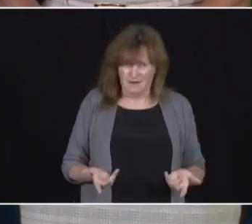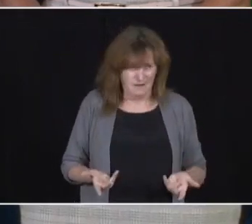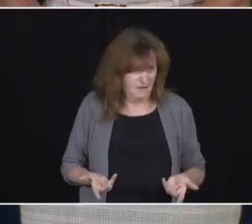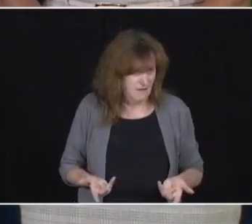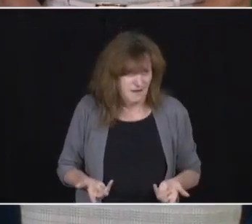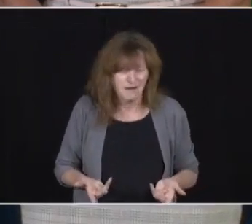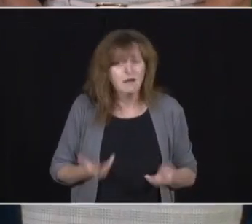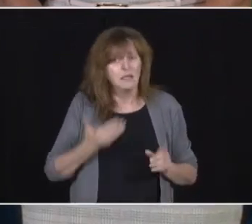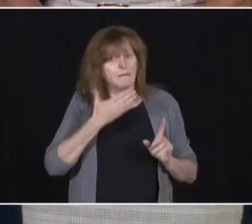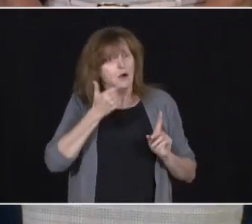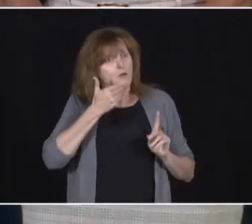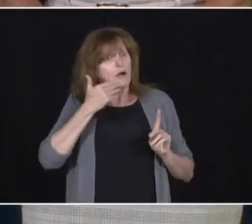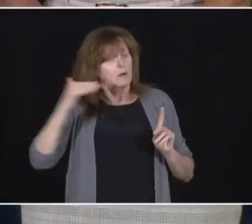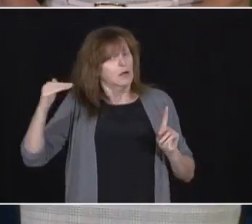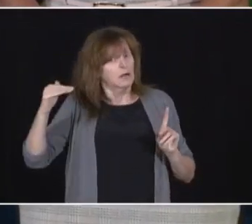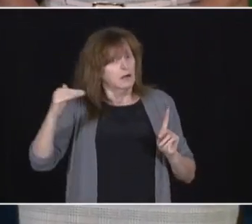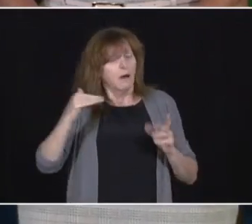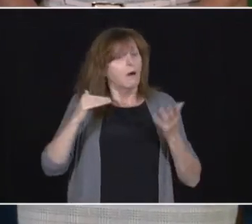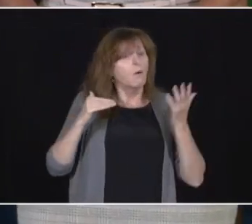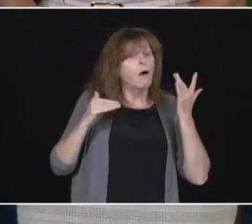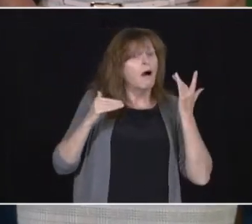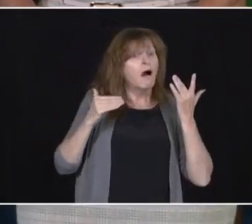We are doing great